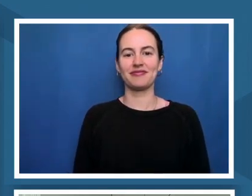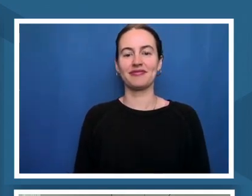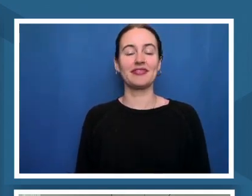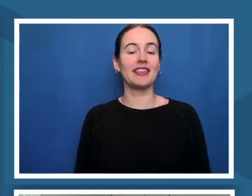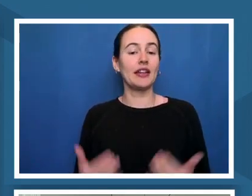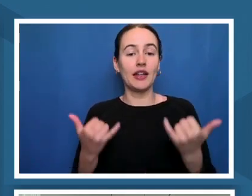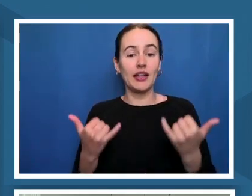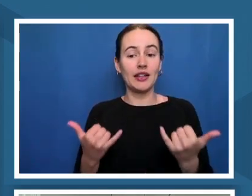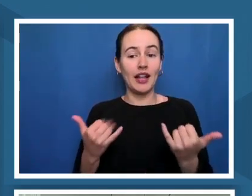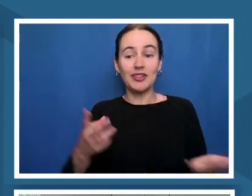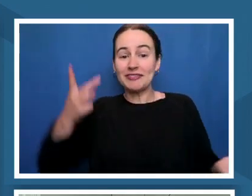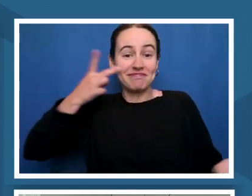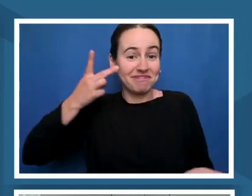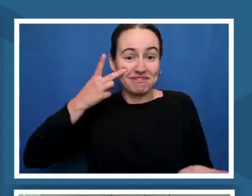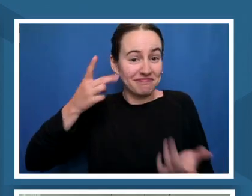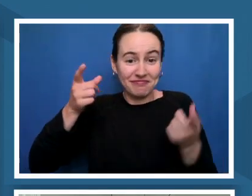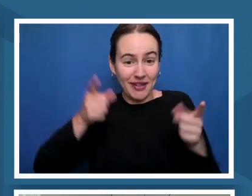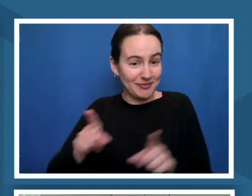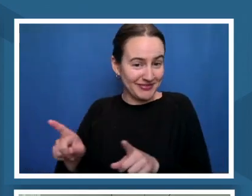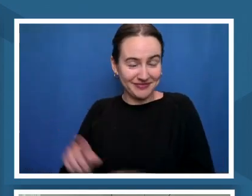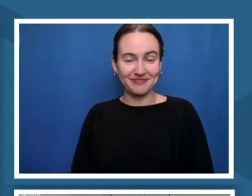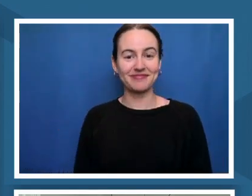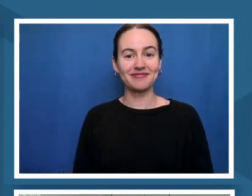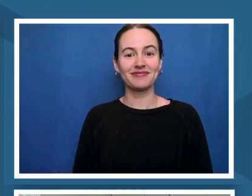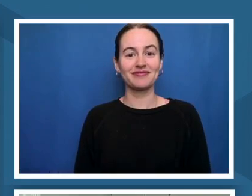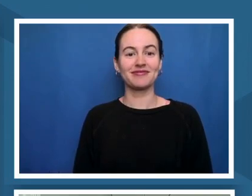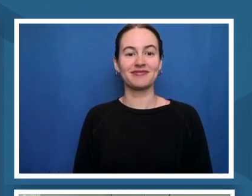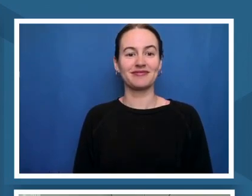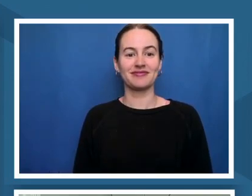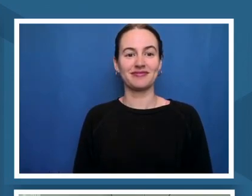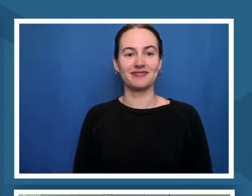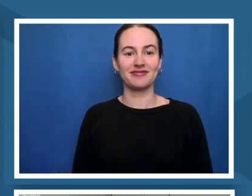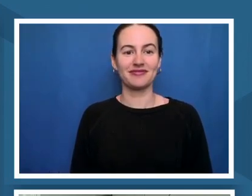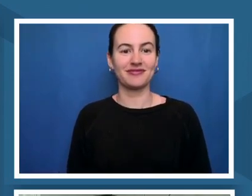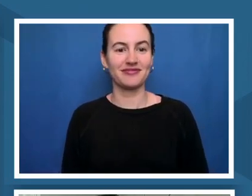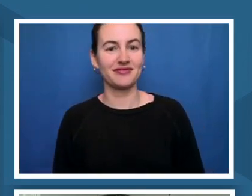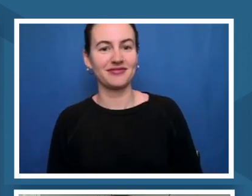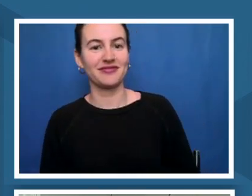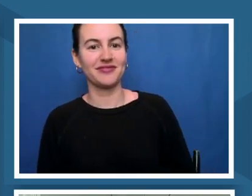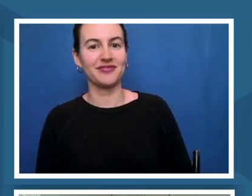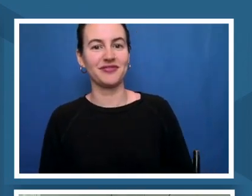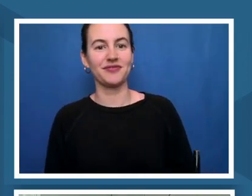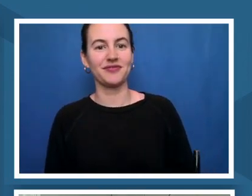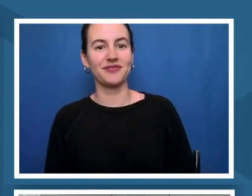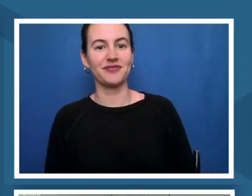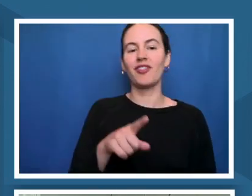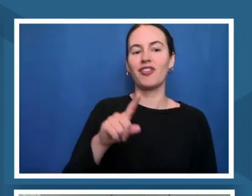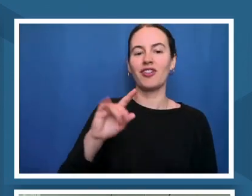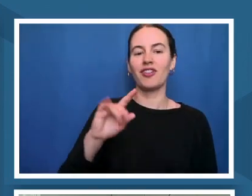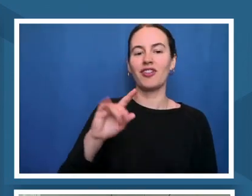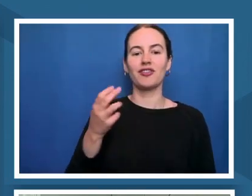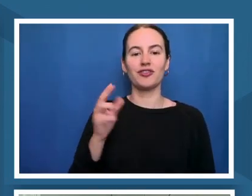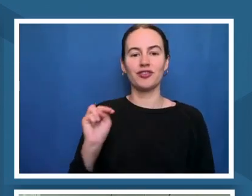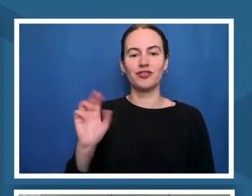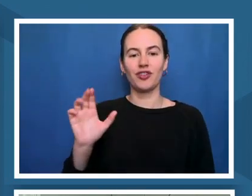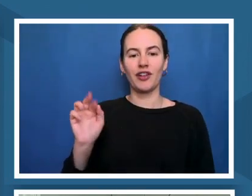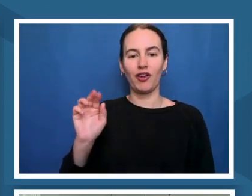happens so um john carroll is the person who wrote painted this artwork he studied